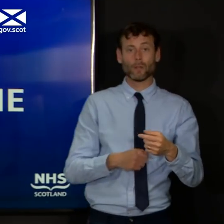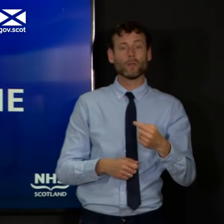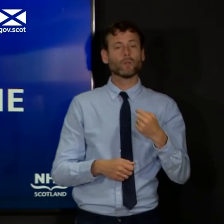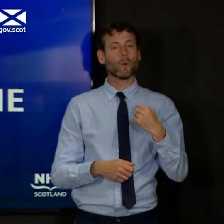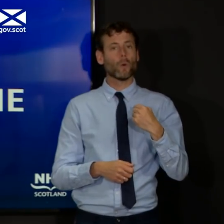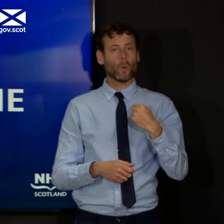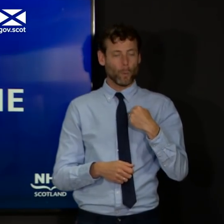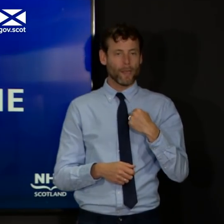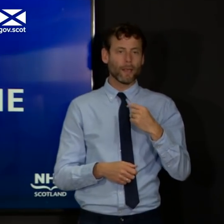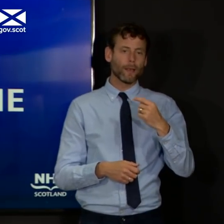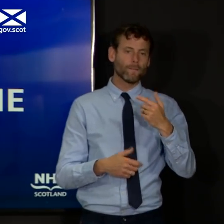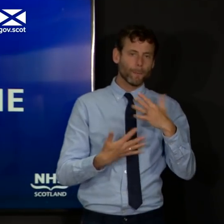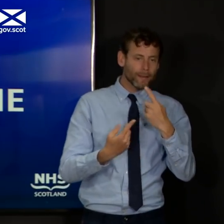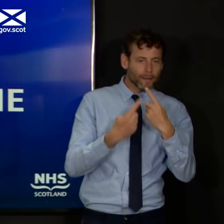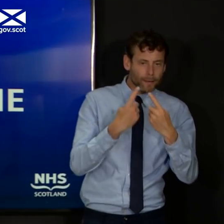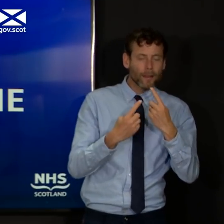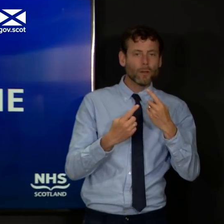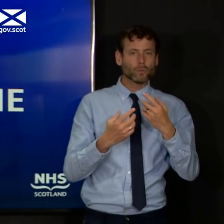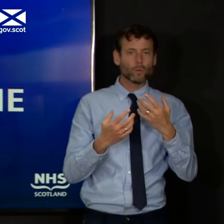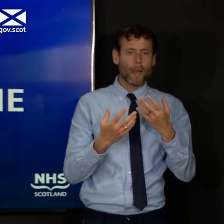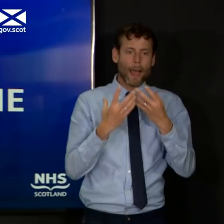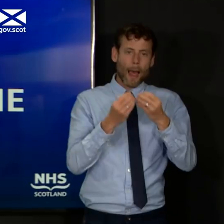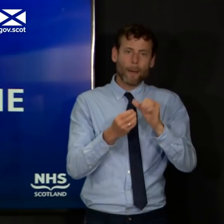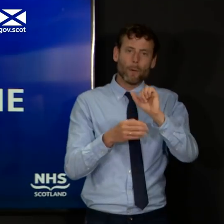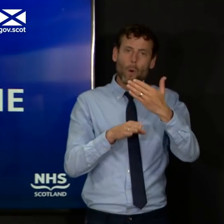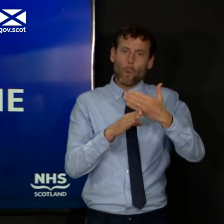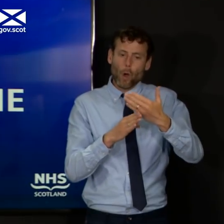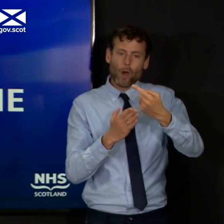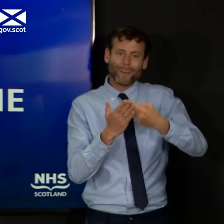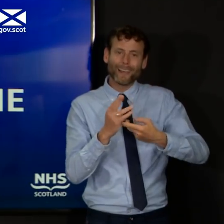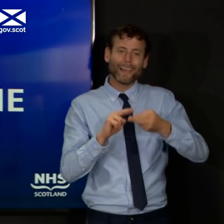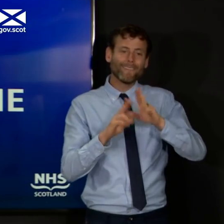to alleviate those problems. But also to know that if they go into a care home they have